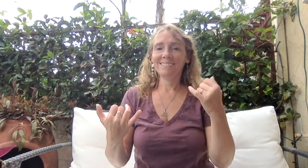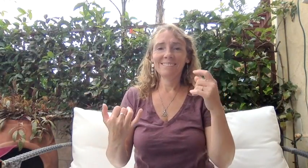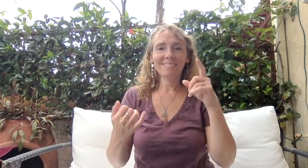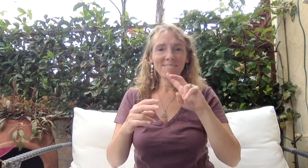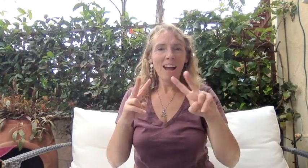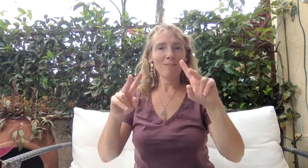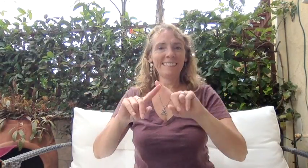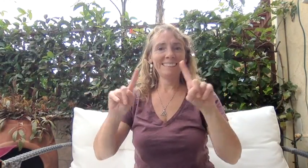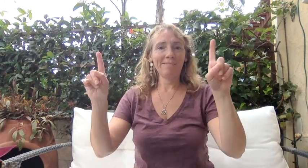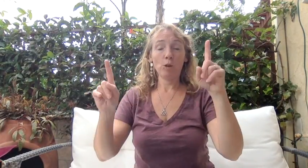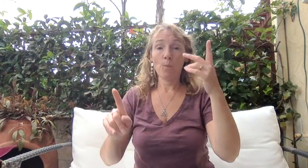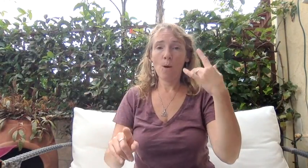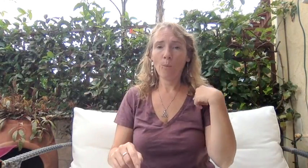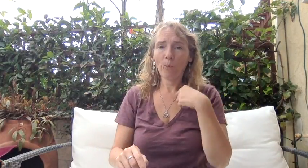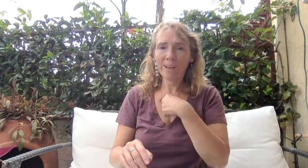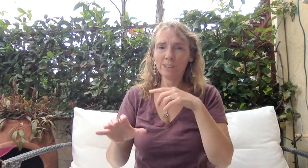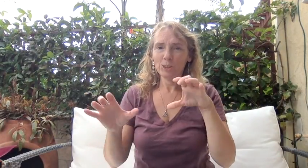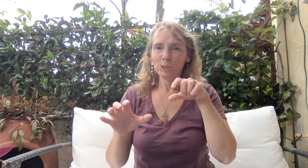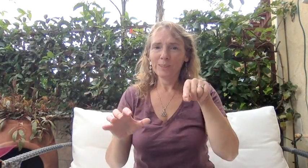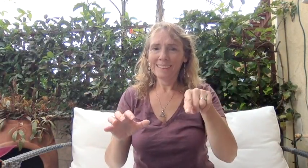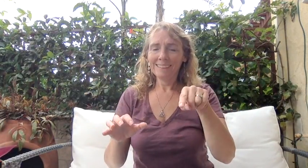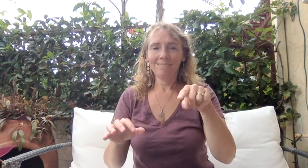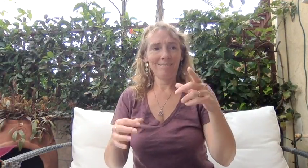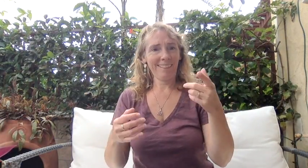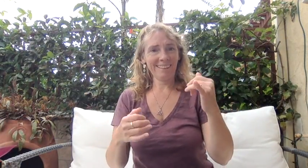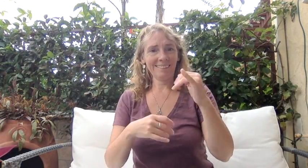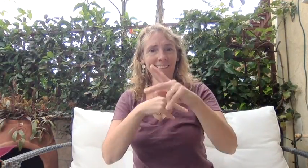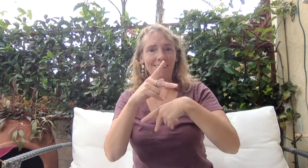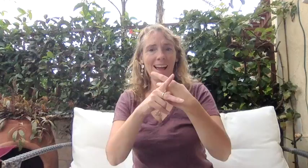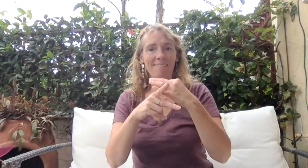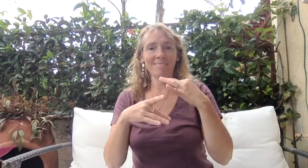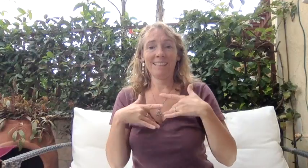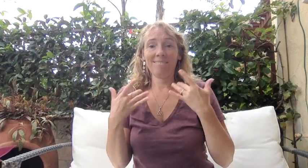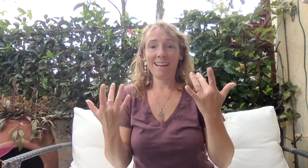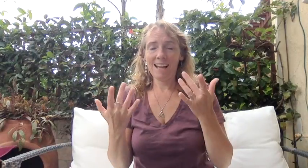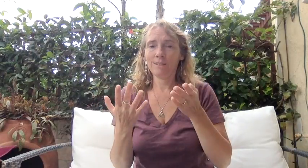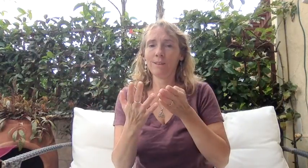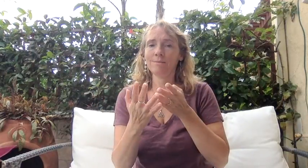This year is quite different because we are conducting this